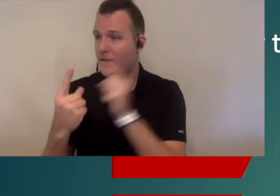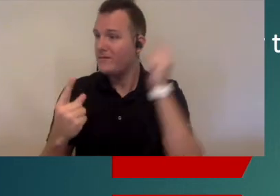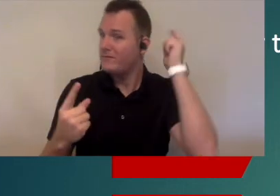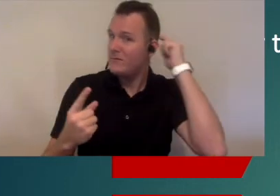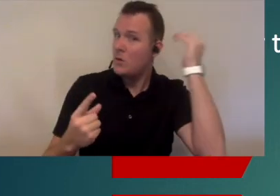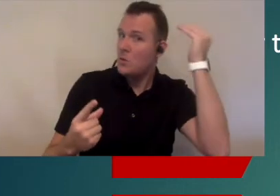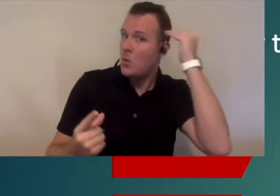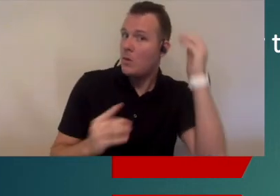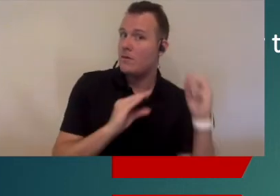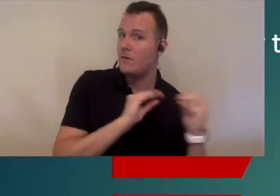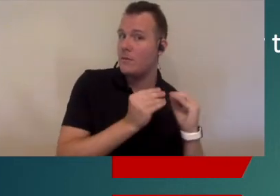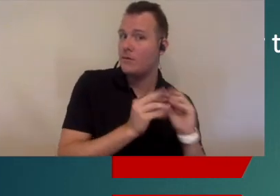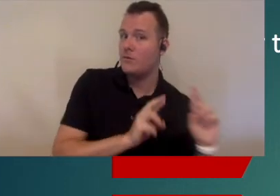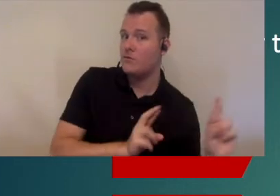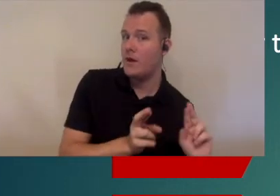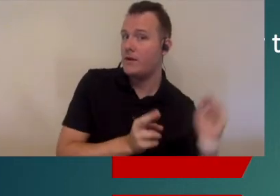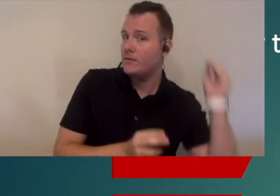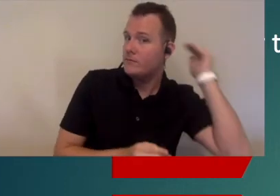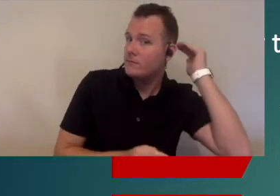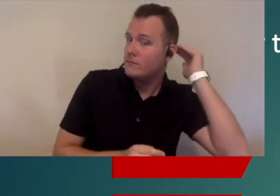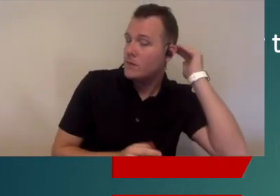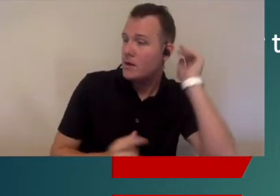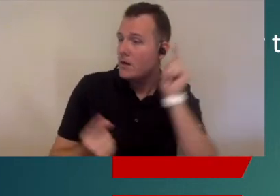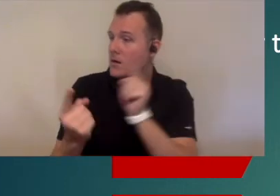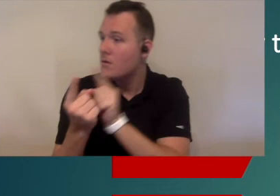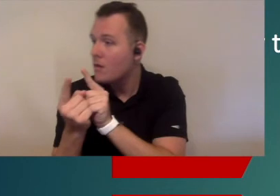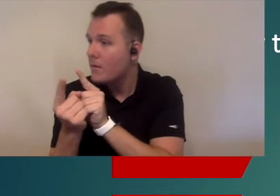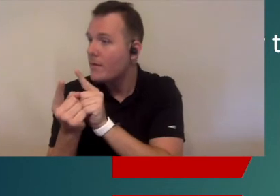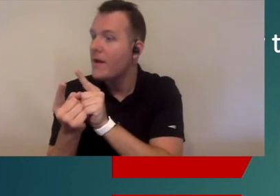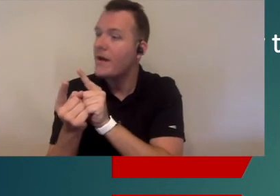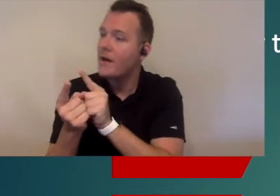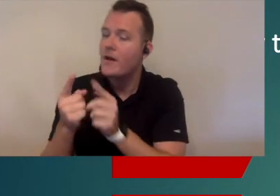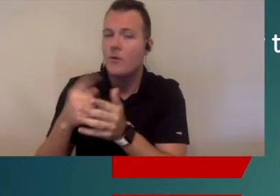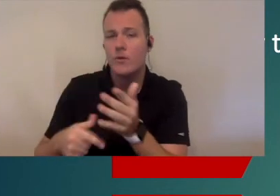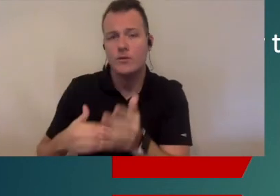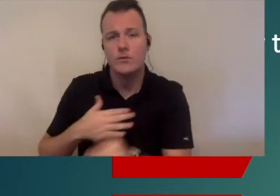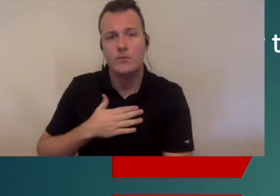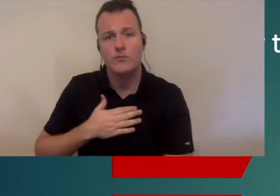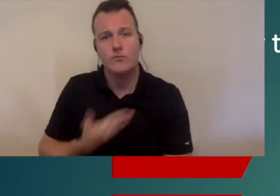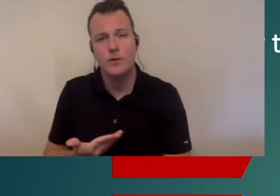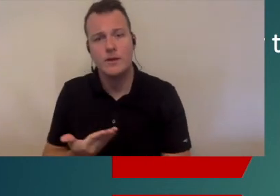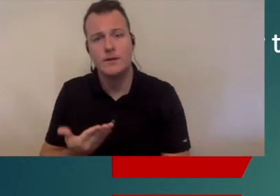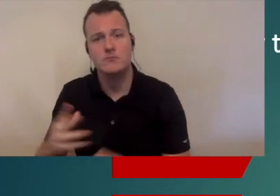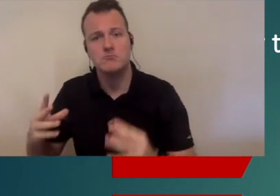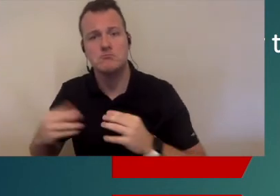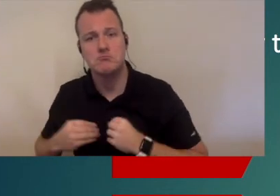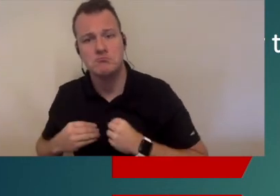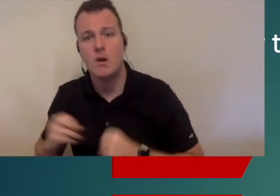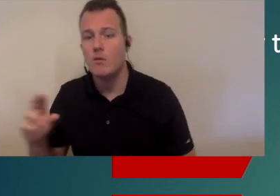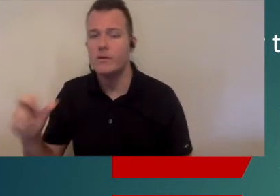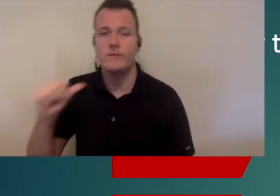not accept. And so be okay with walking away if you need to, and I find that this